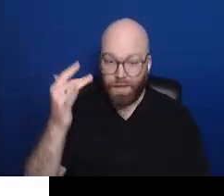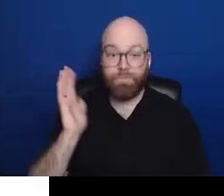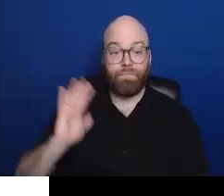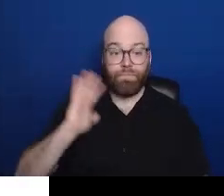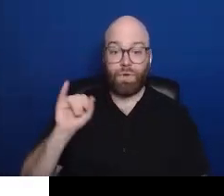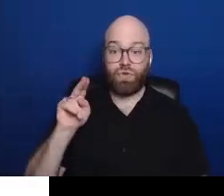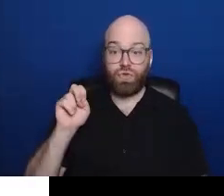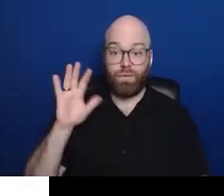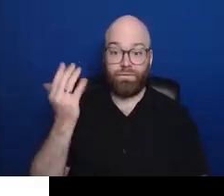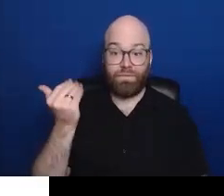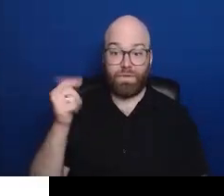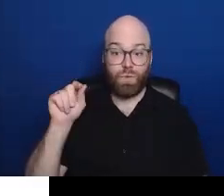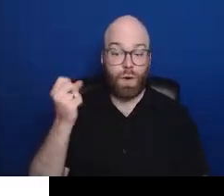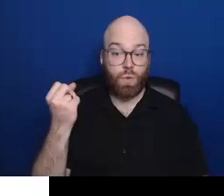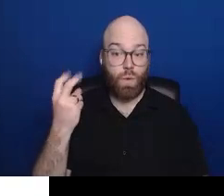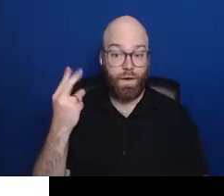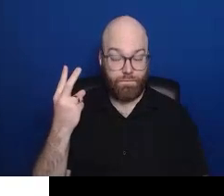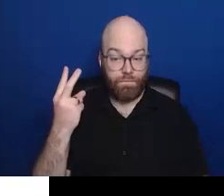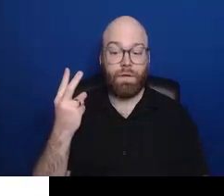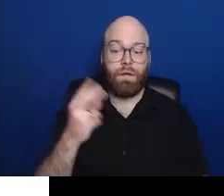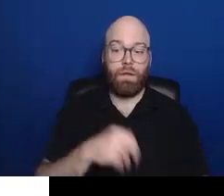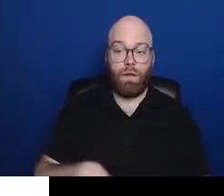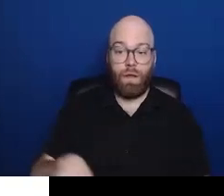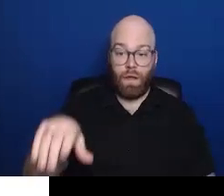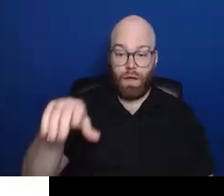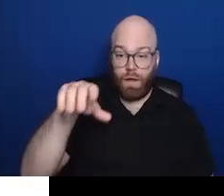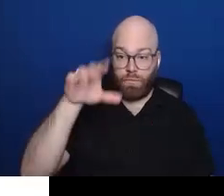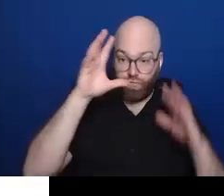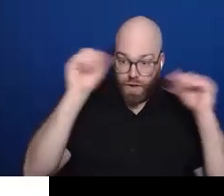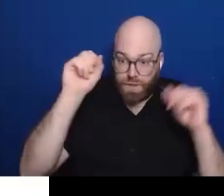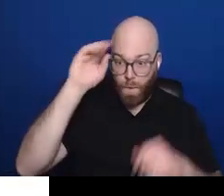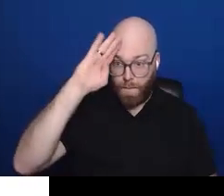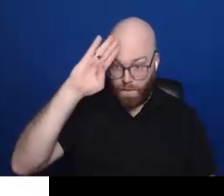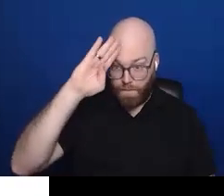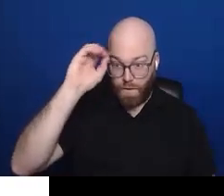President Obama through the executive order, created Deferred Action for Childhood Arrivals.